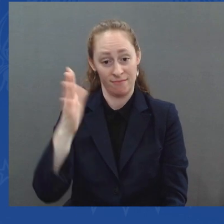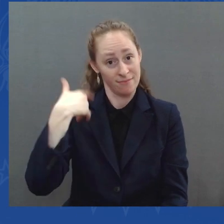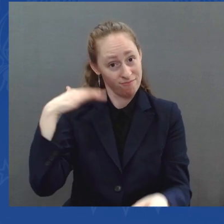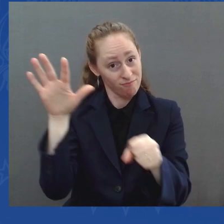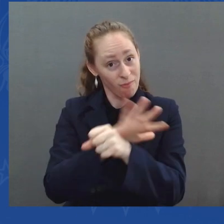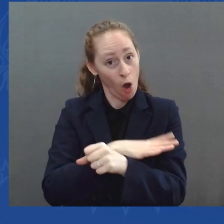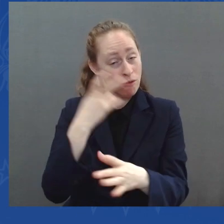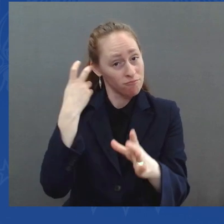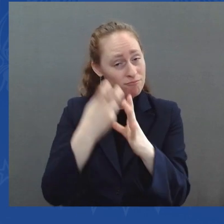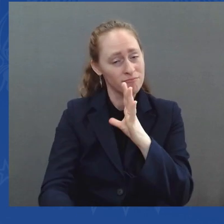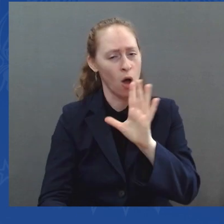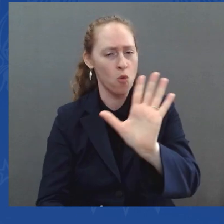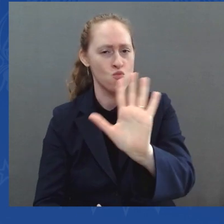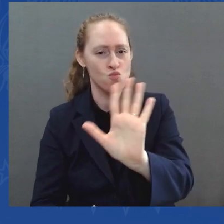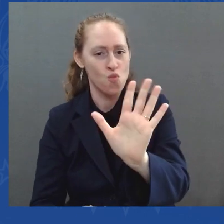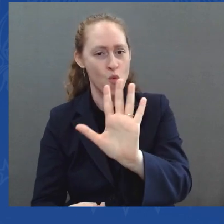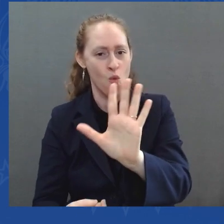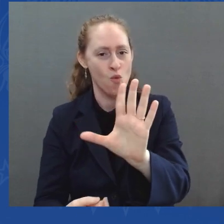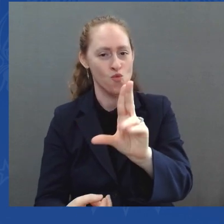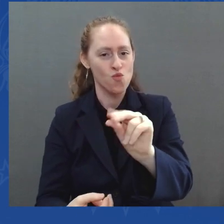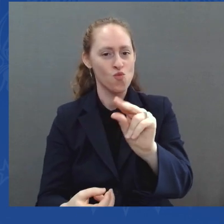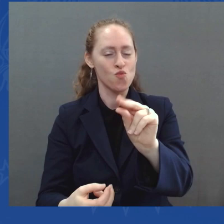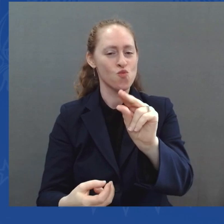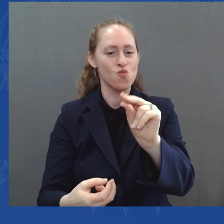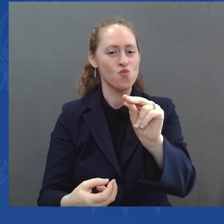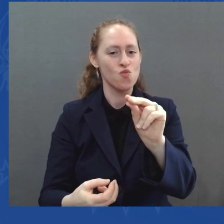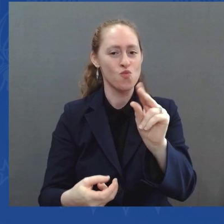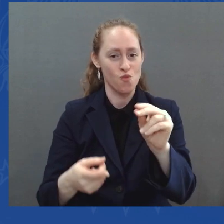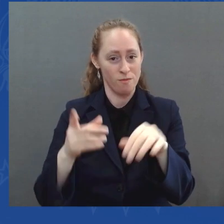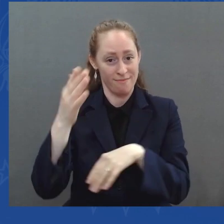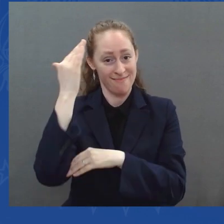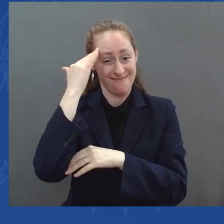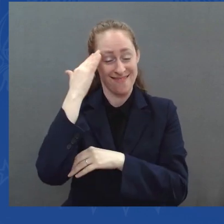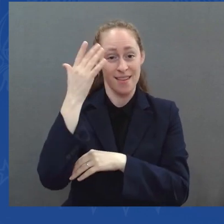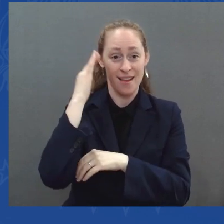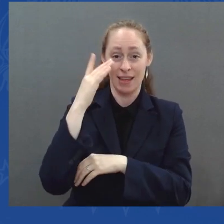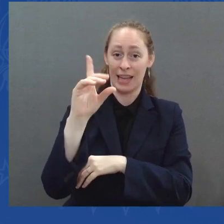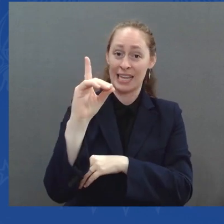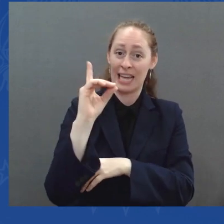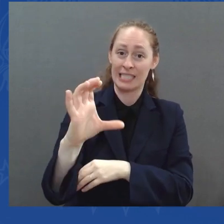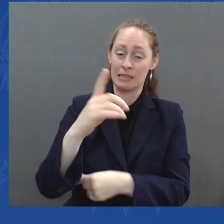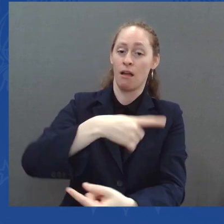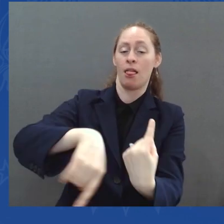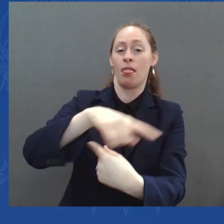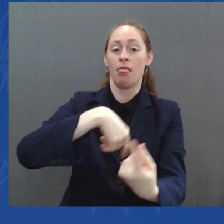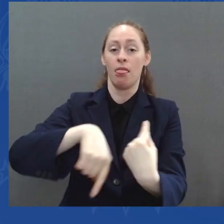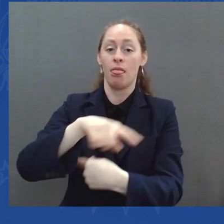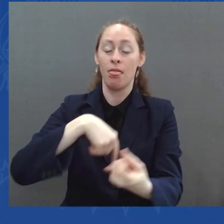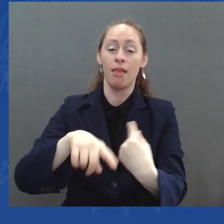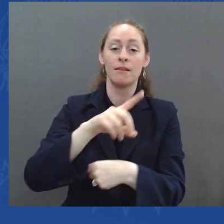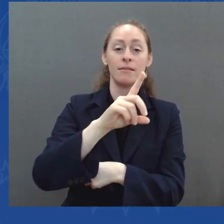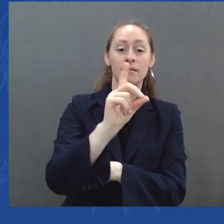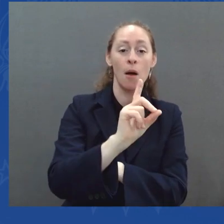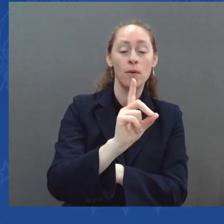Democrats, Republicans, Independents, everybody feels frustrated sometimes about what takes place in this town.